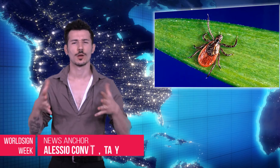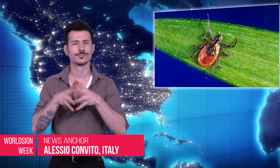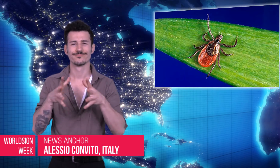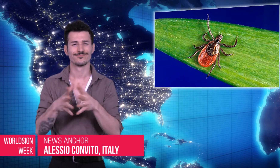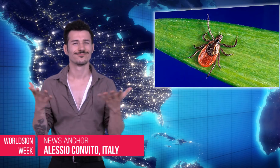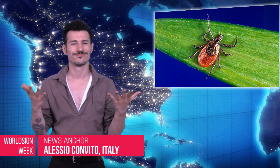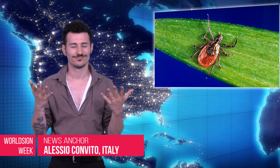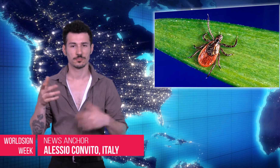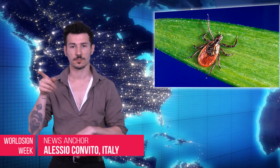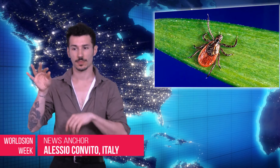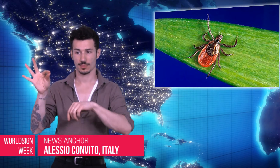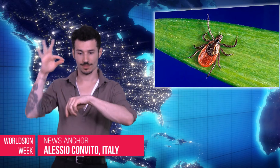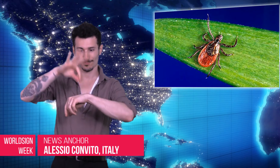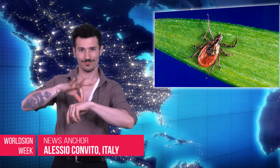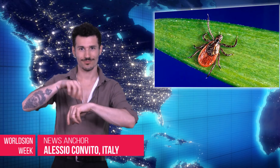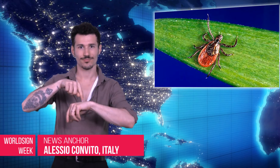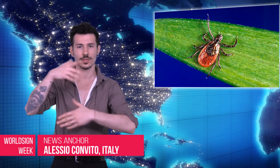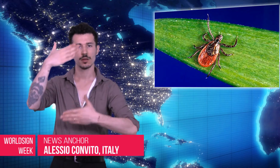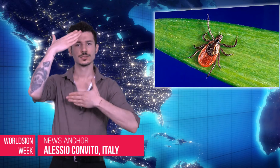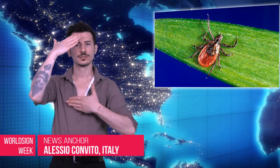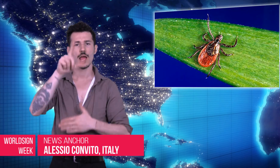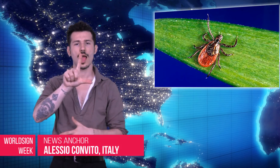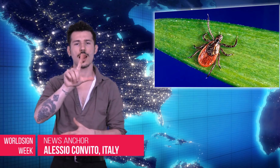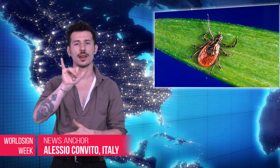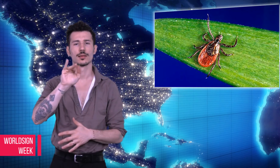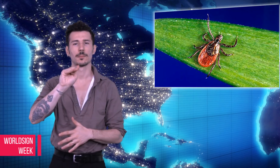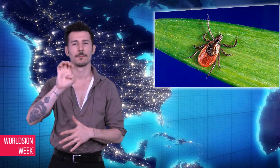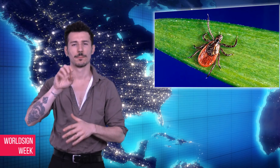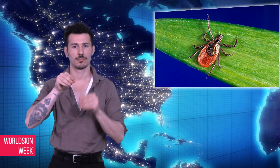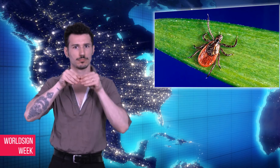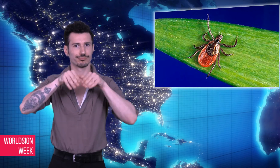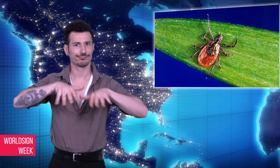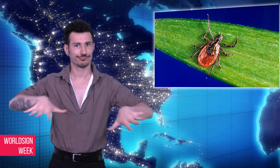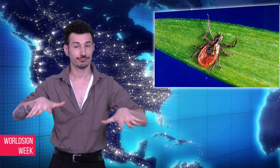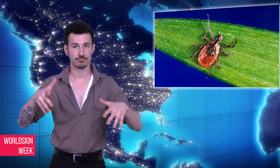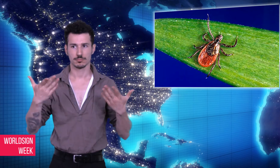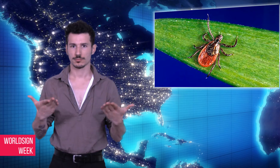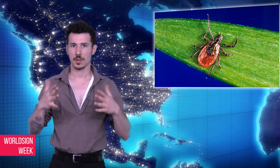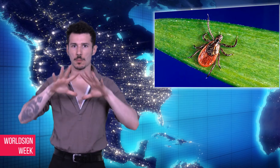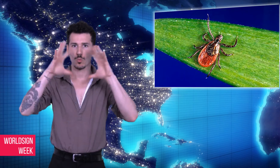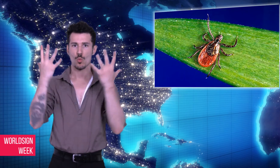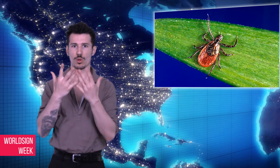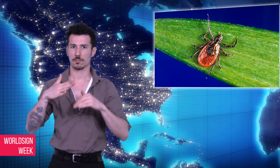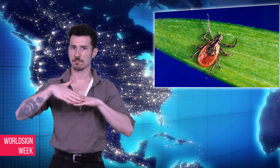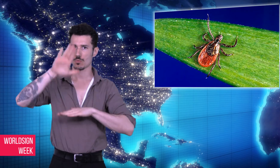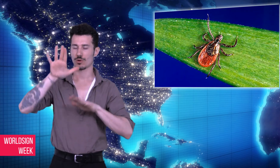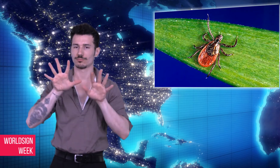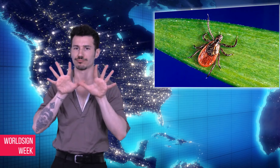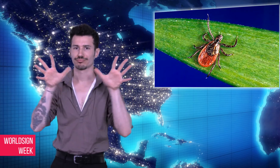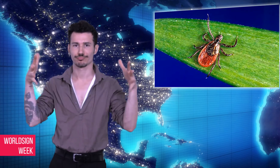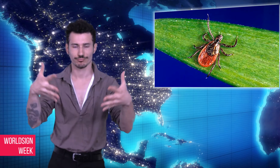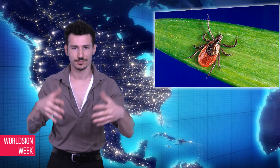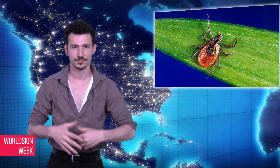Alessio: Lyme and tick-related diseases becoming global